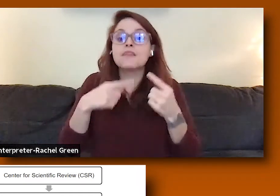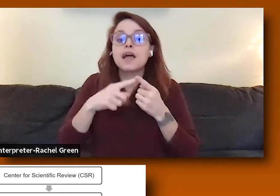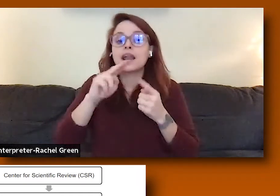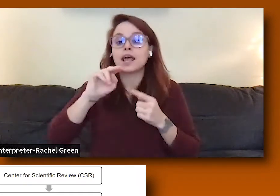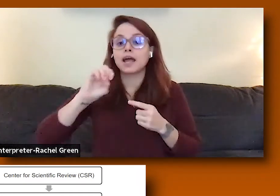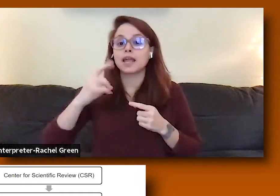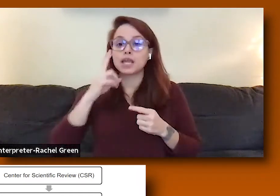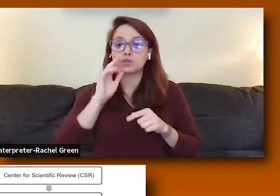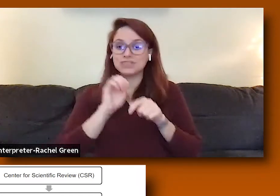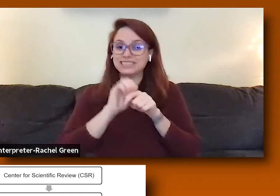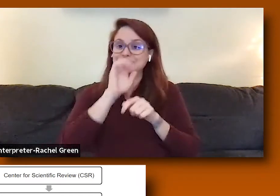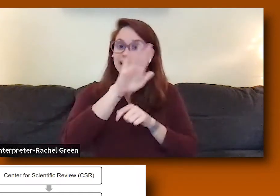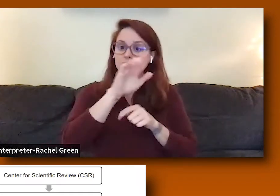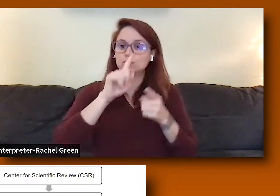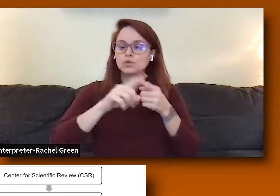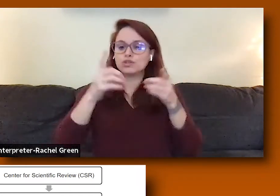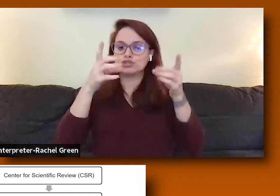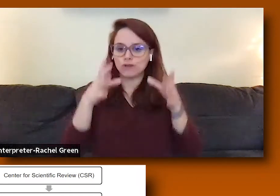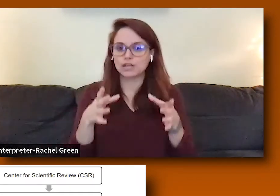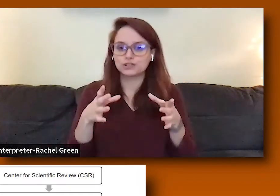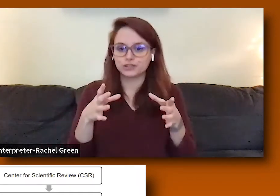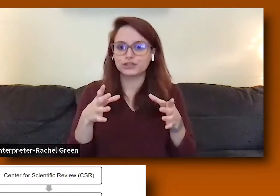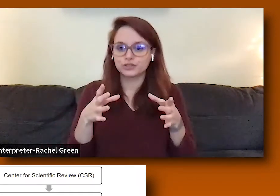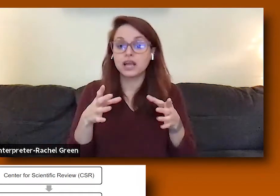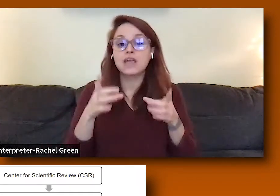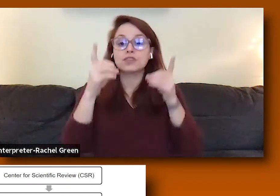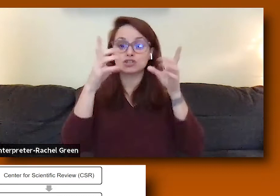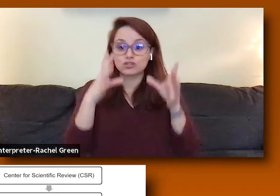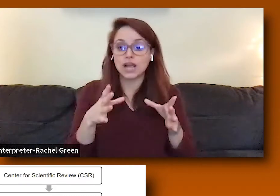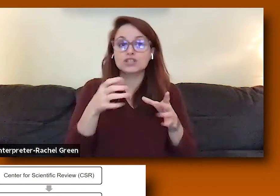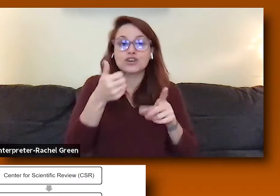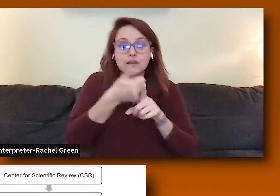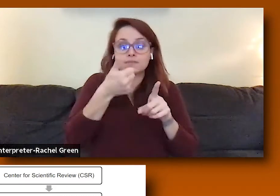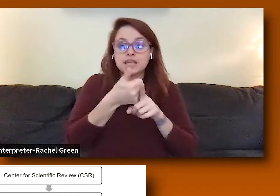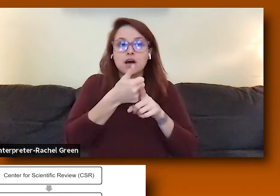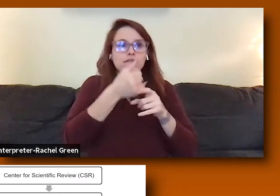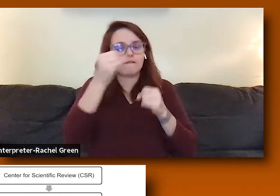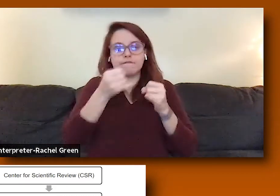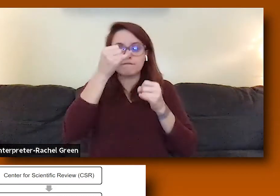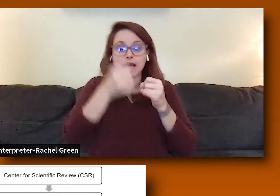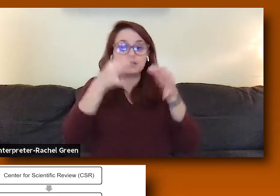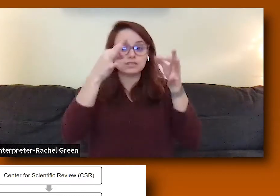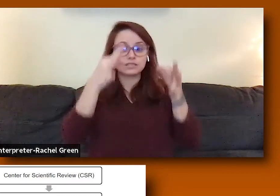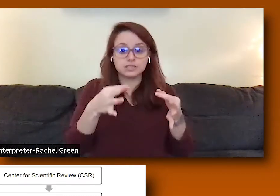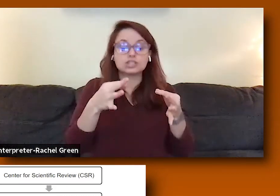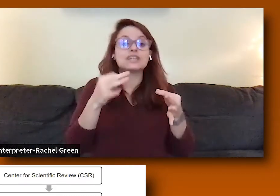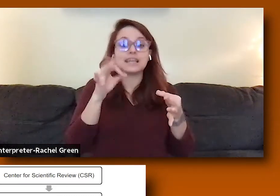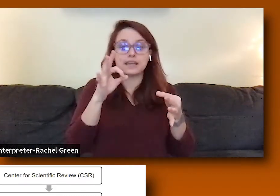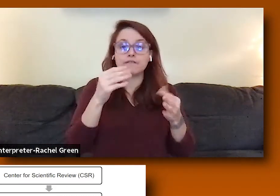to the institute director, and the institute director has the final say on if your application is funded.